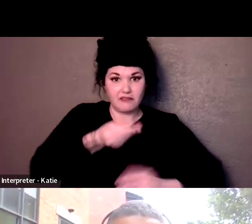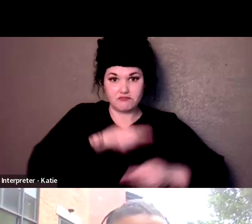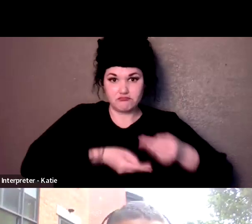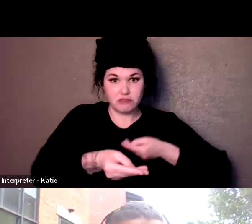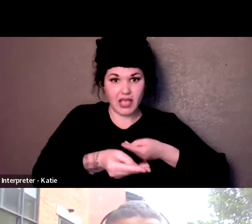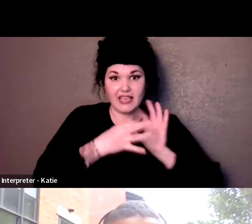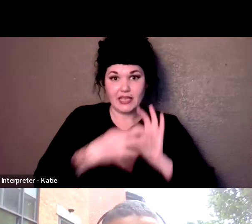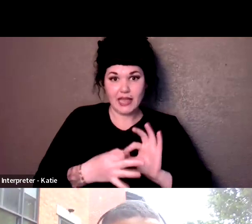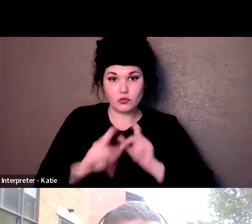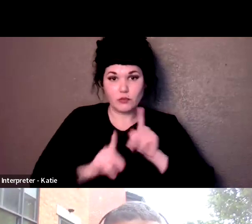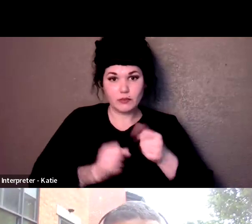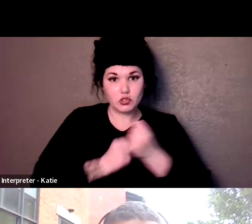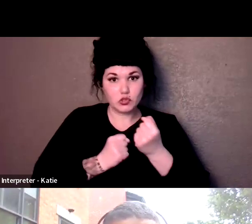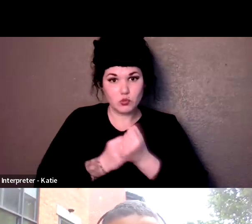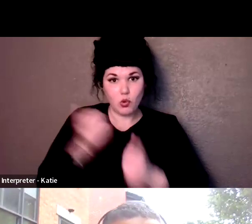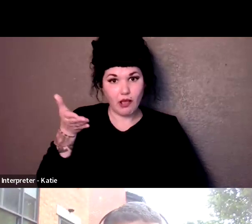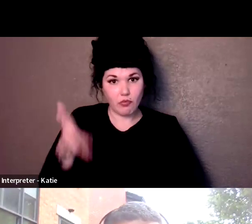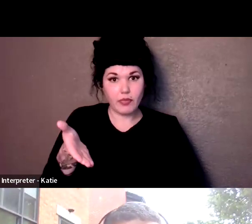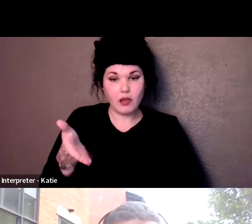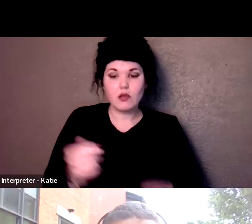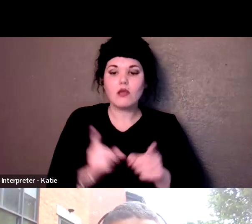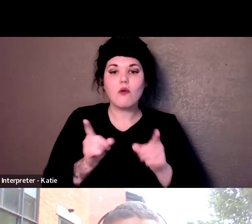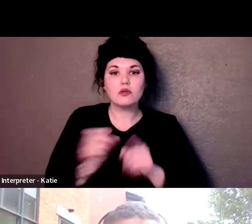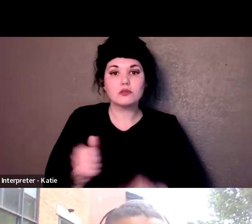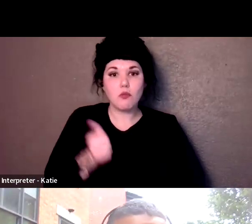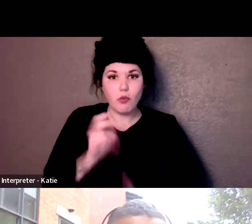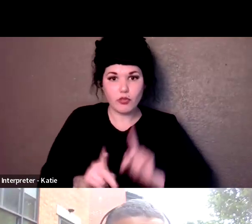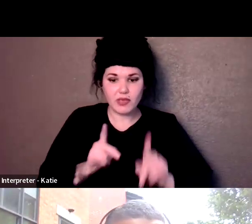and also some folks who might be able to help you find other communities that need to hear your